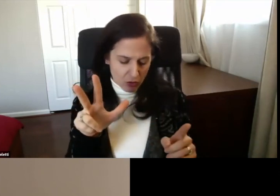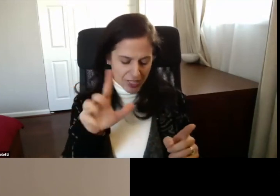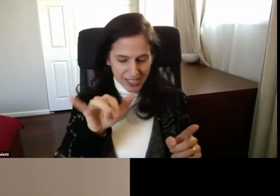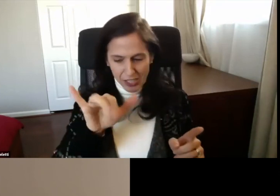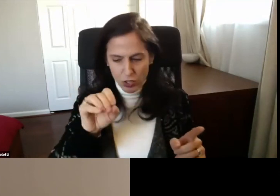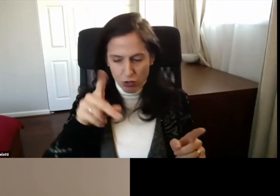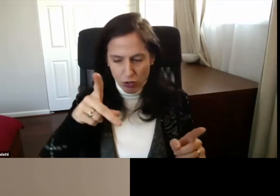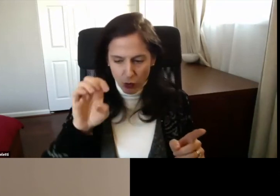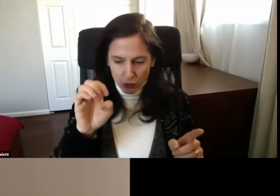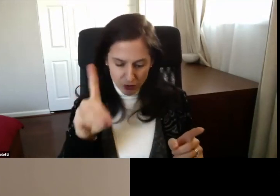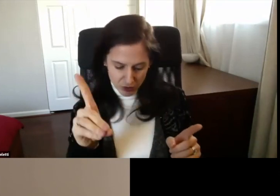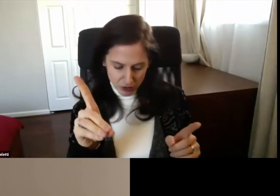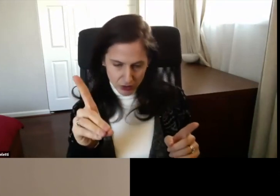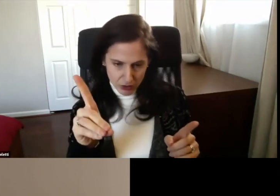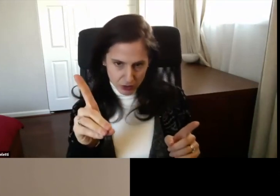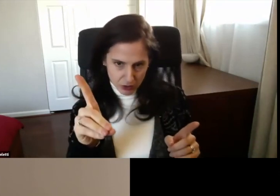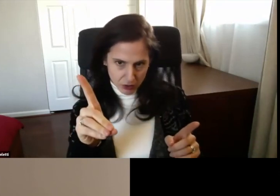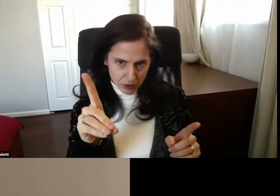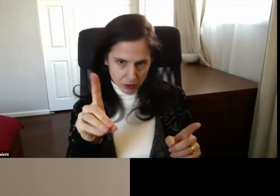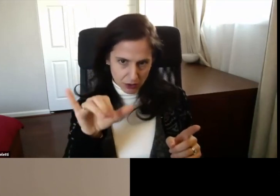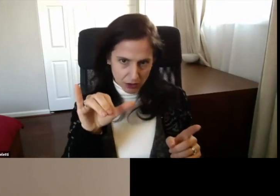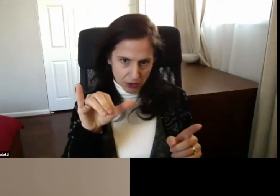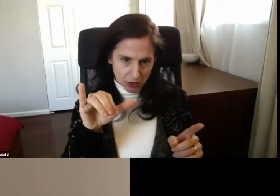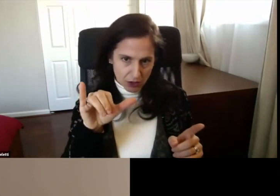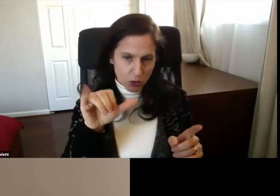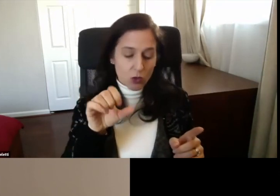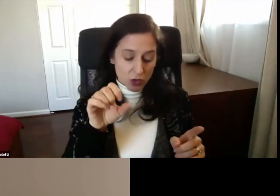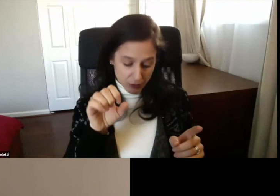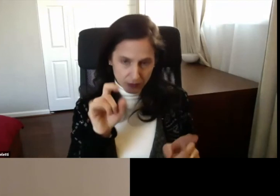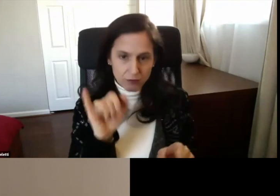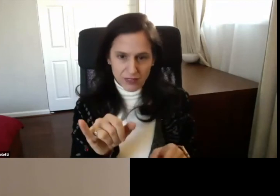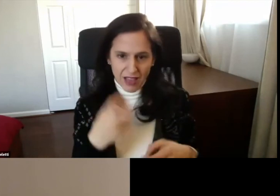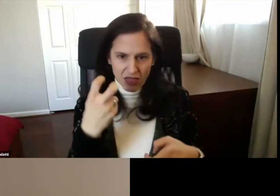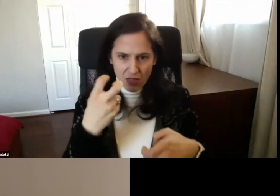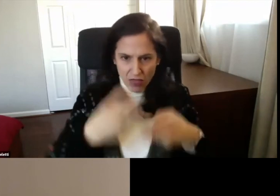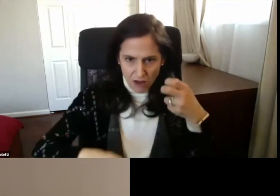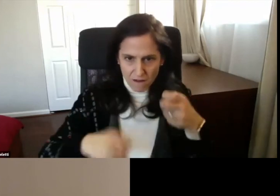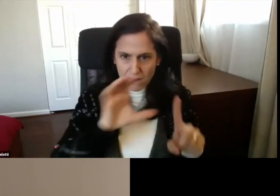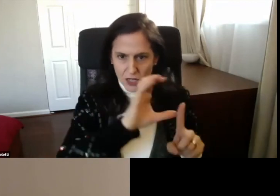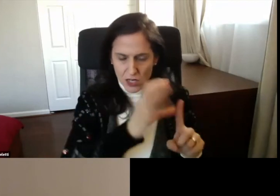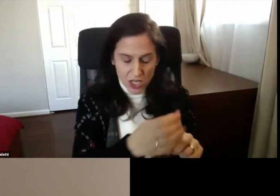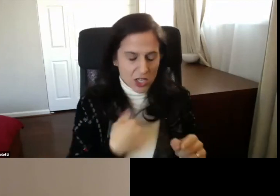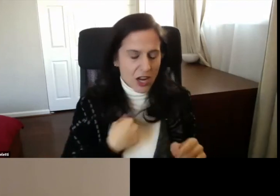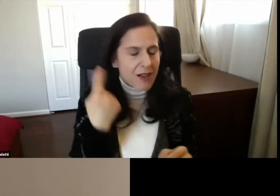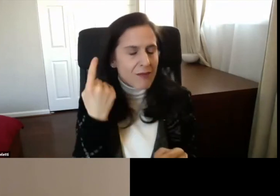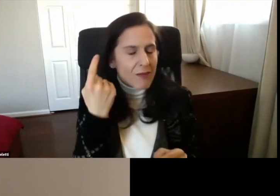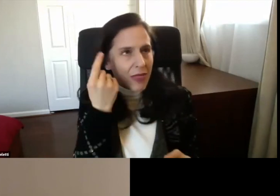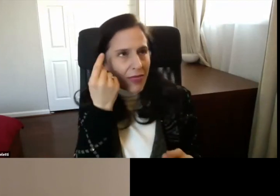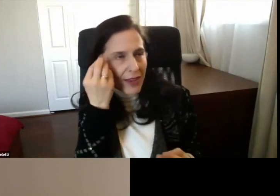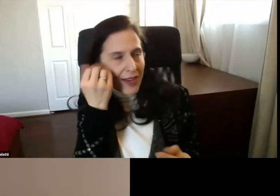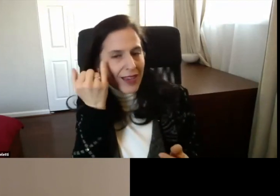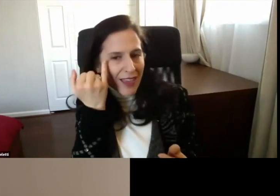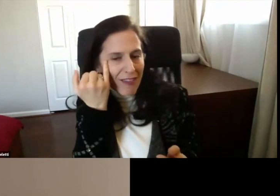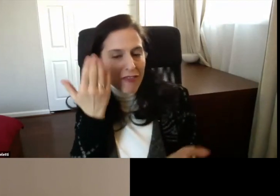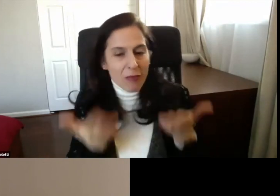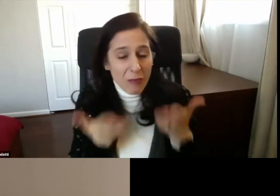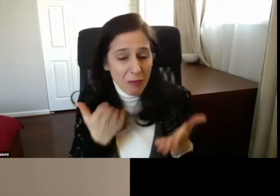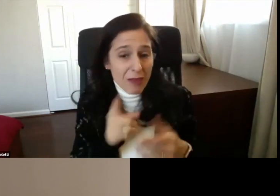you had conditions one through three there with the yoked condition